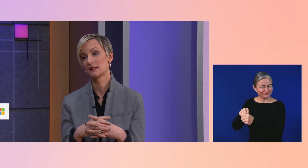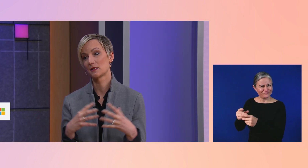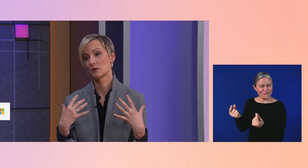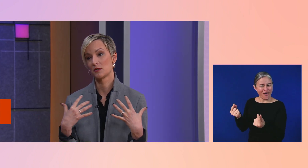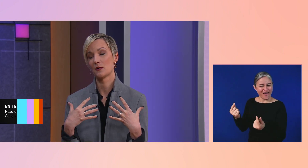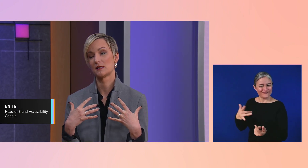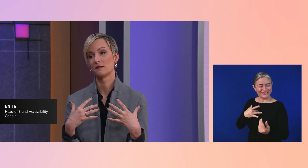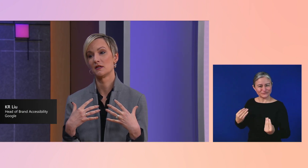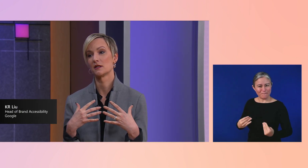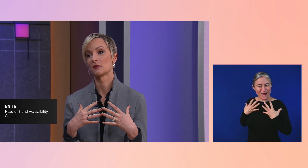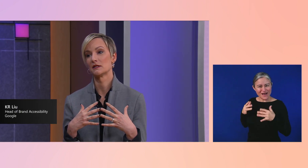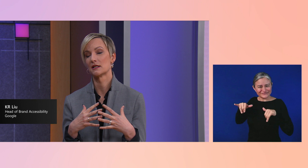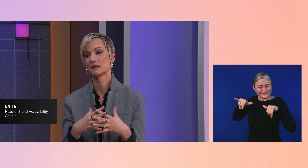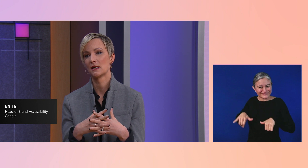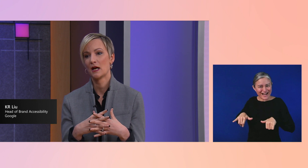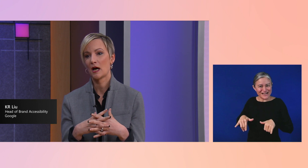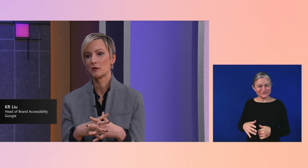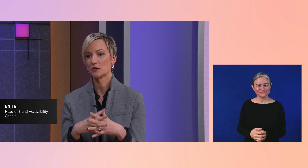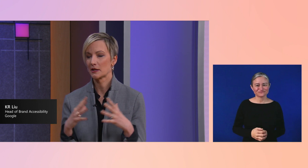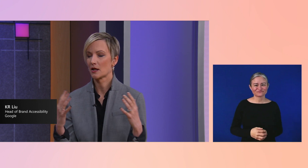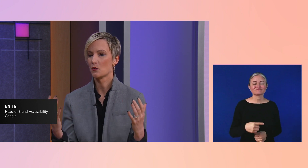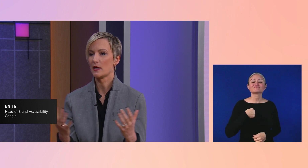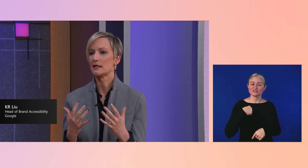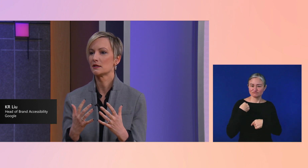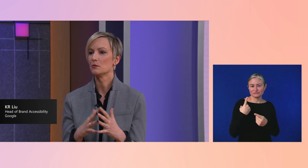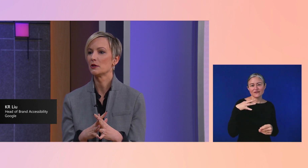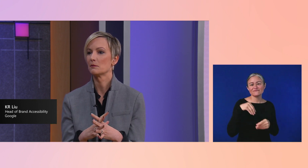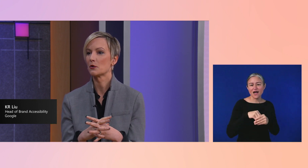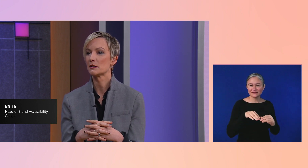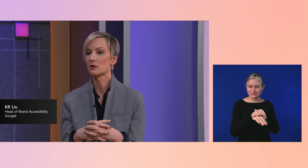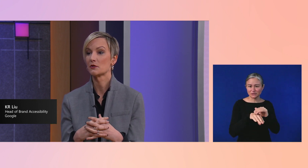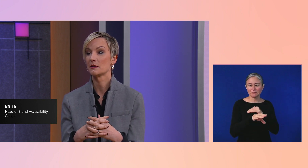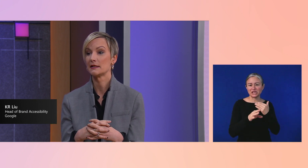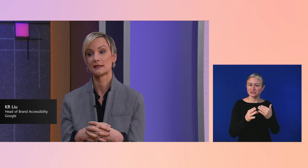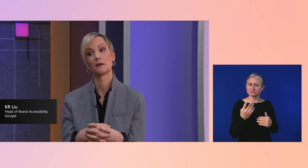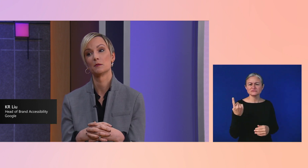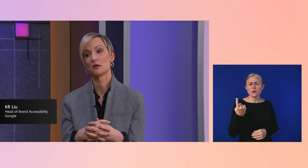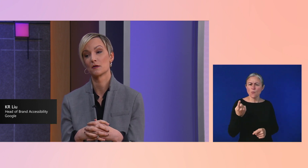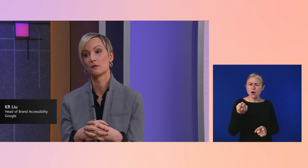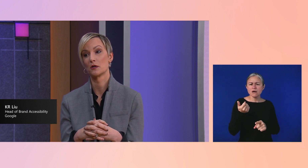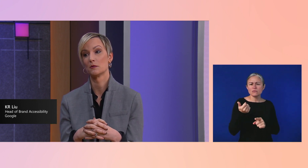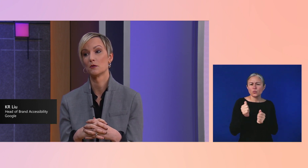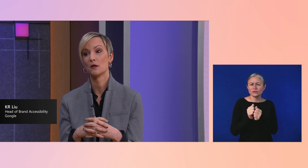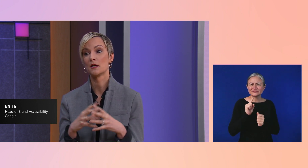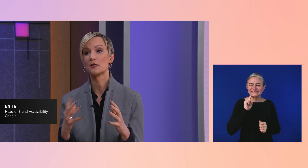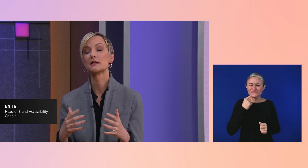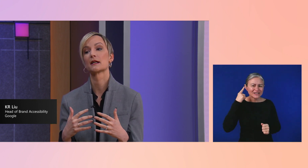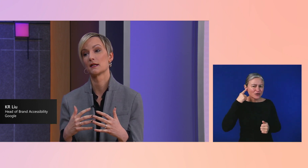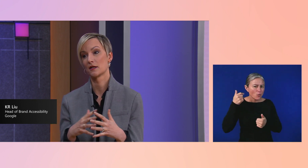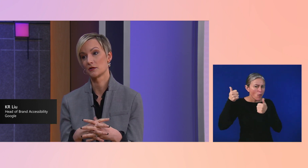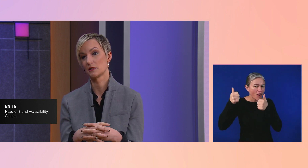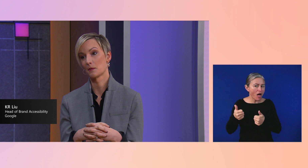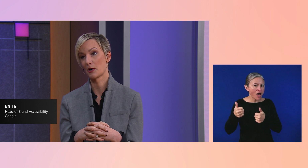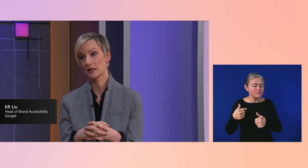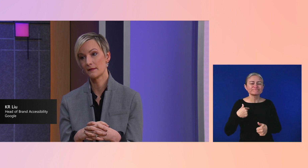as someone who has severe hearing loss. I was looking at ways to bring more socially acceptable and affordable hearing technology to the market.